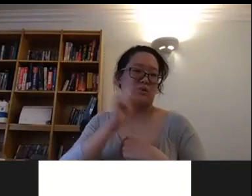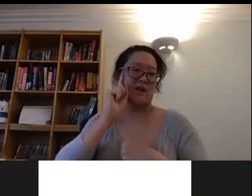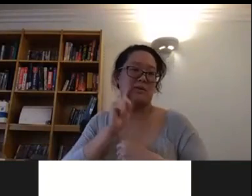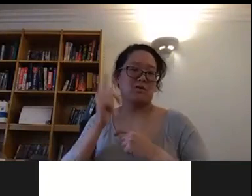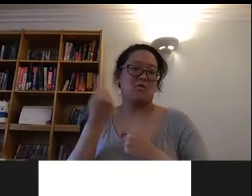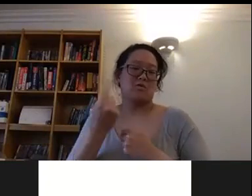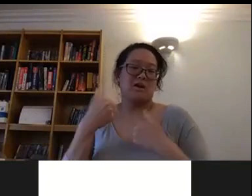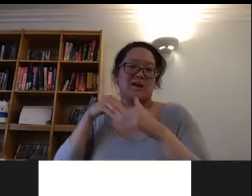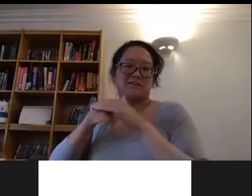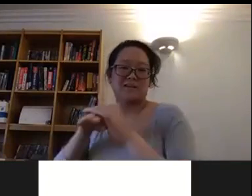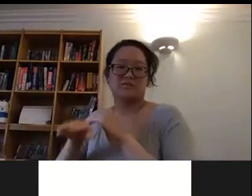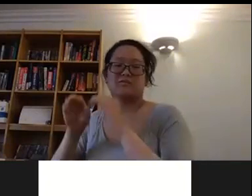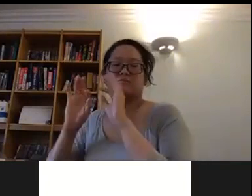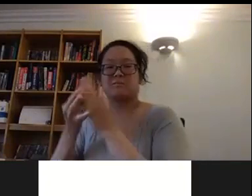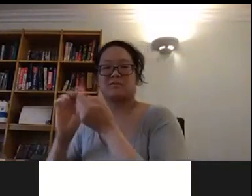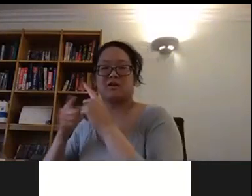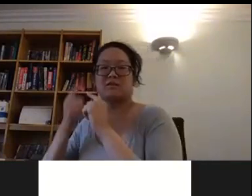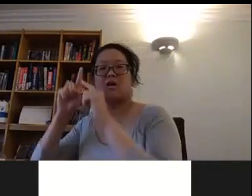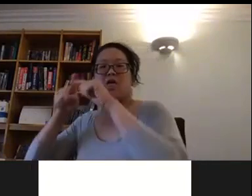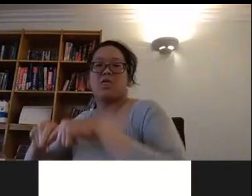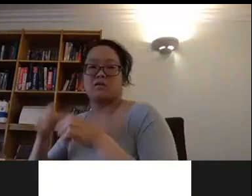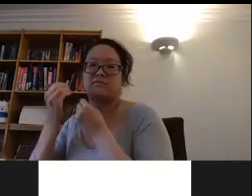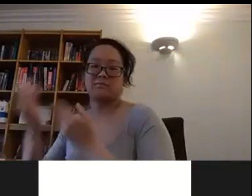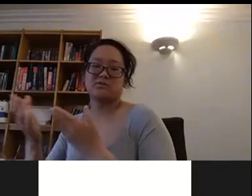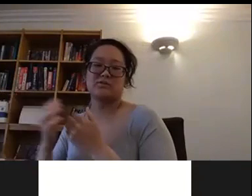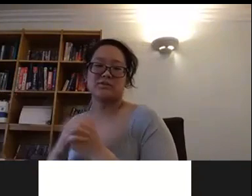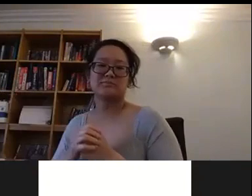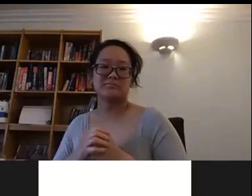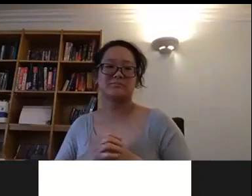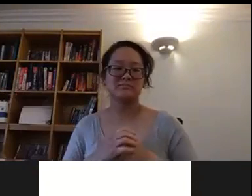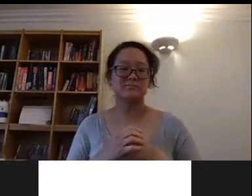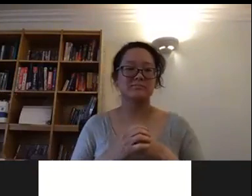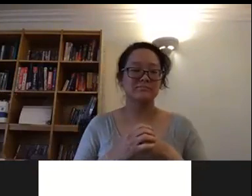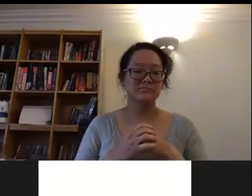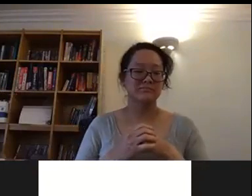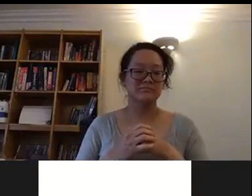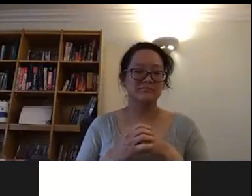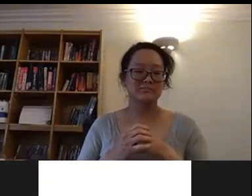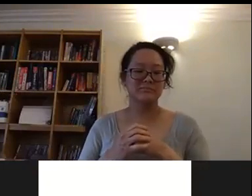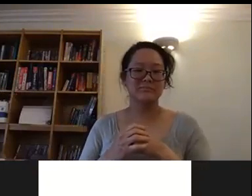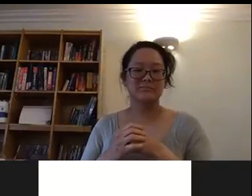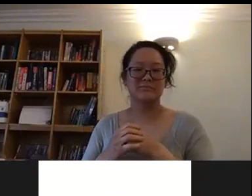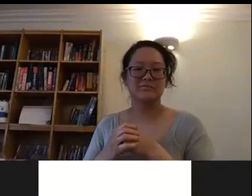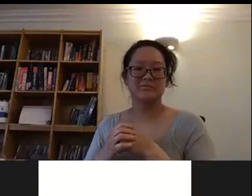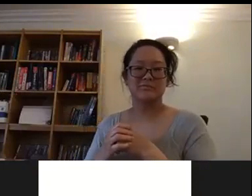on to get that information. So sometimes Deaf people just miss the information because they don't have the